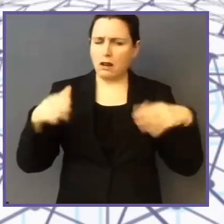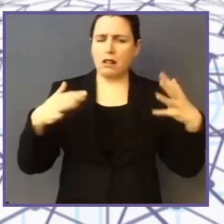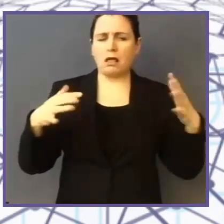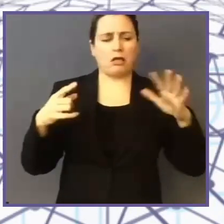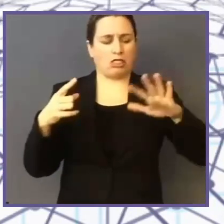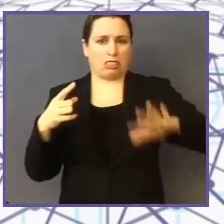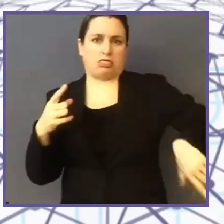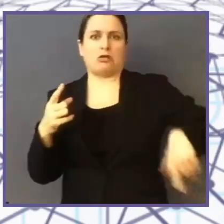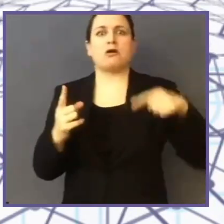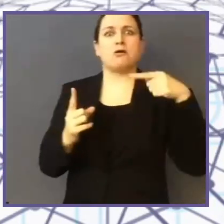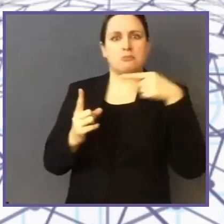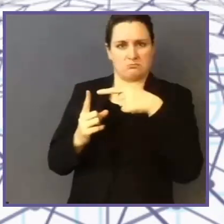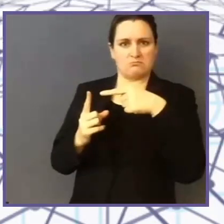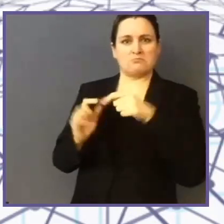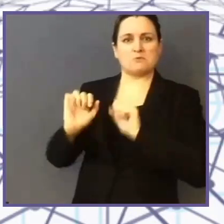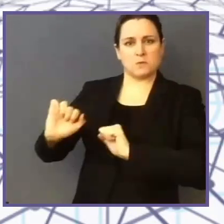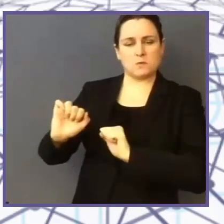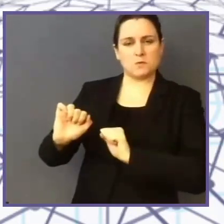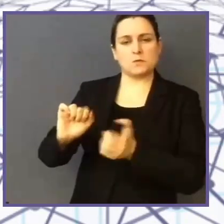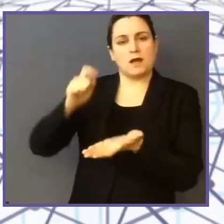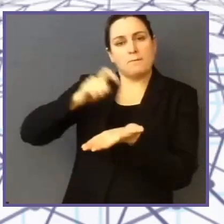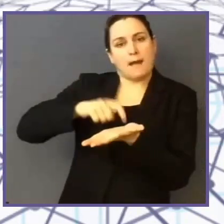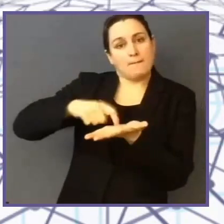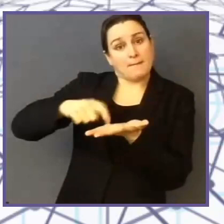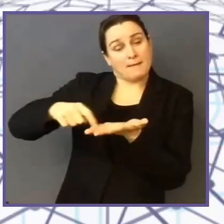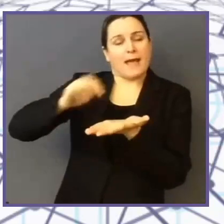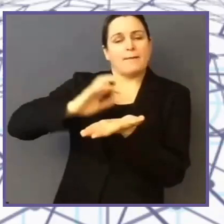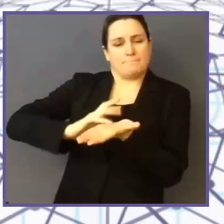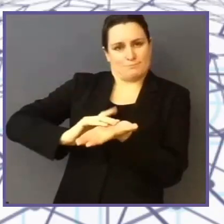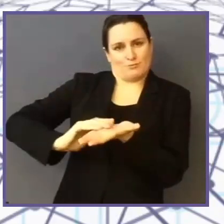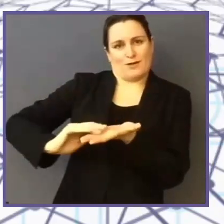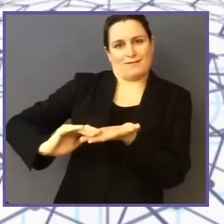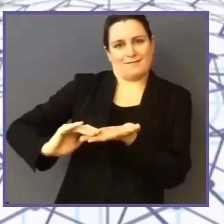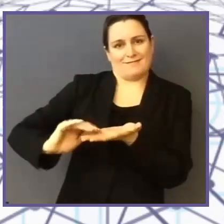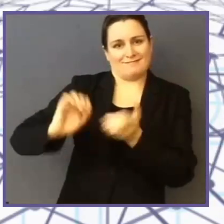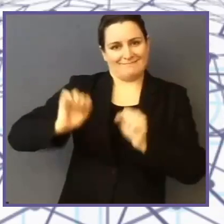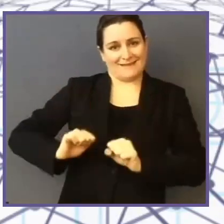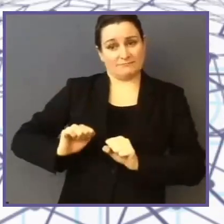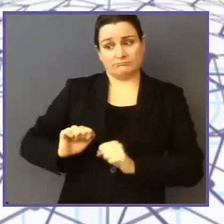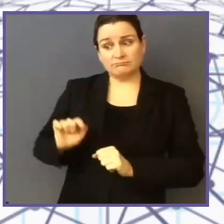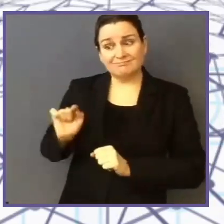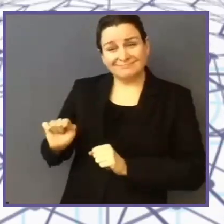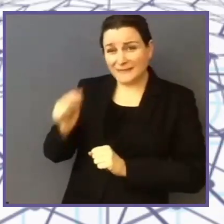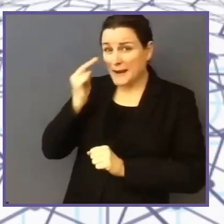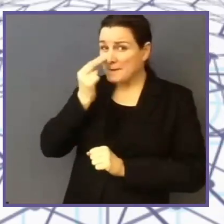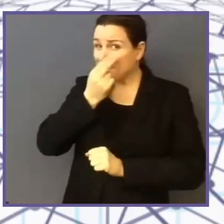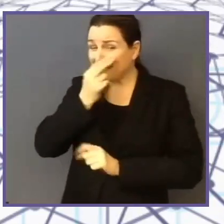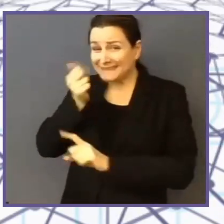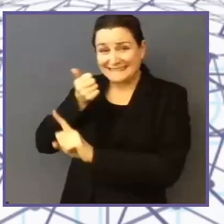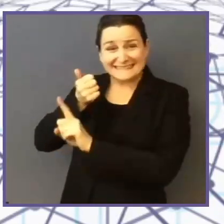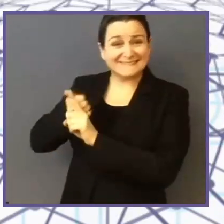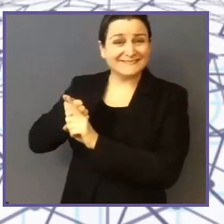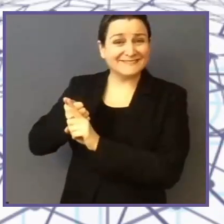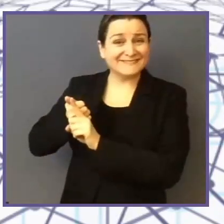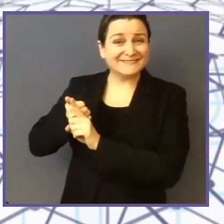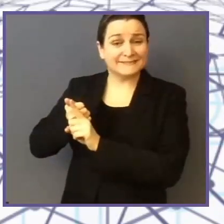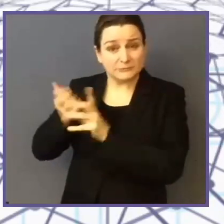Again, despite being developed by a blind person, and being validated by users of that technology.